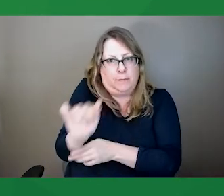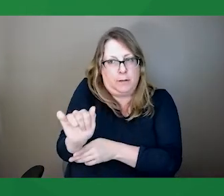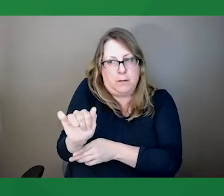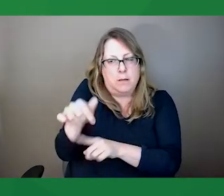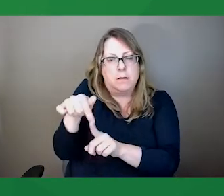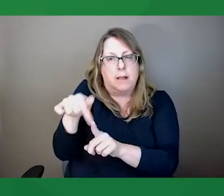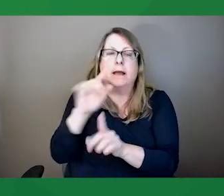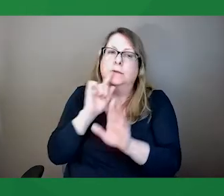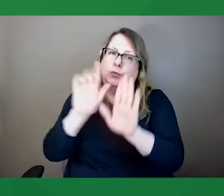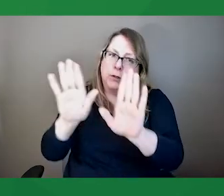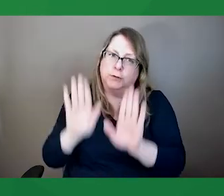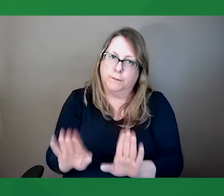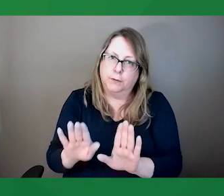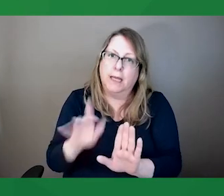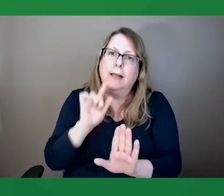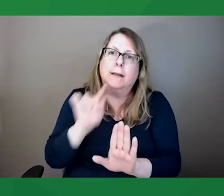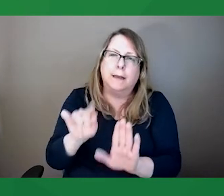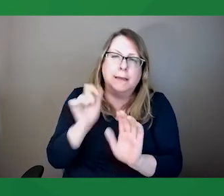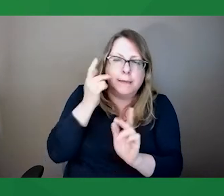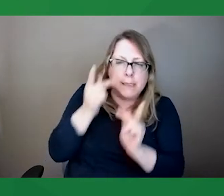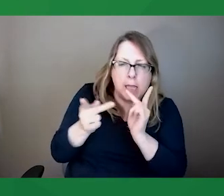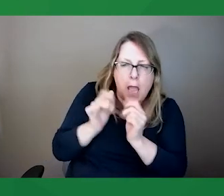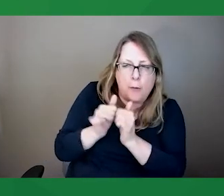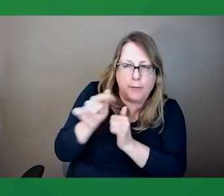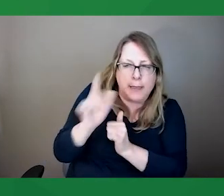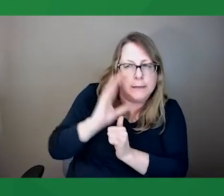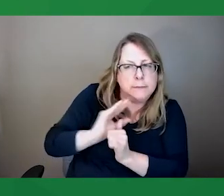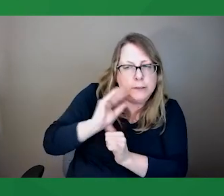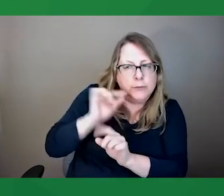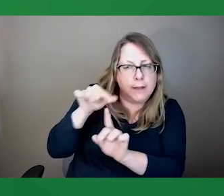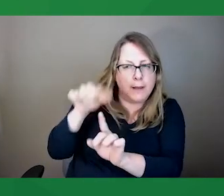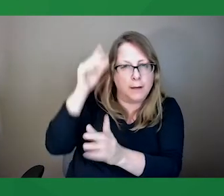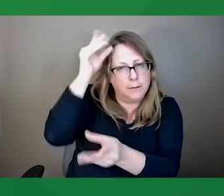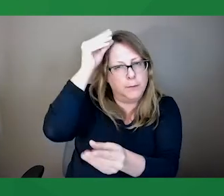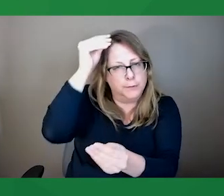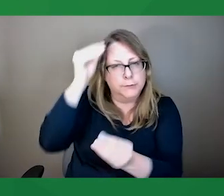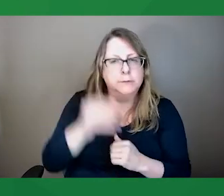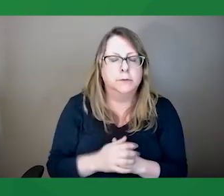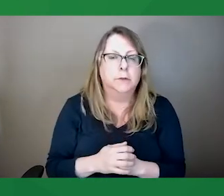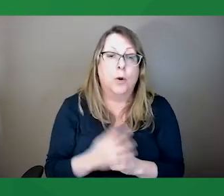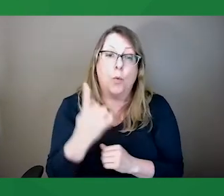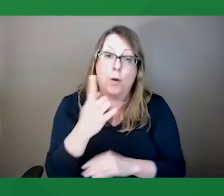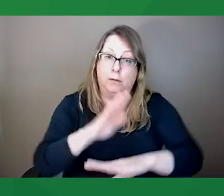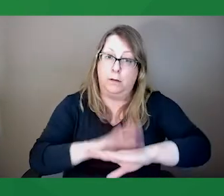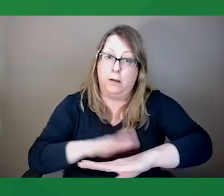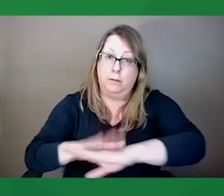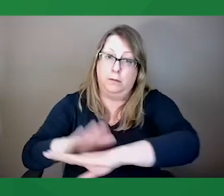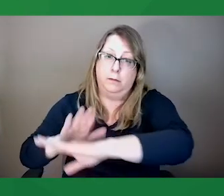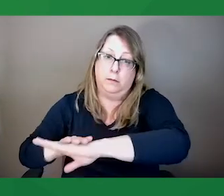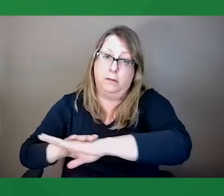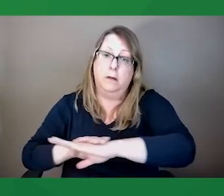how they experience the specific information. One caution on accessibility automation.